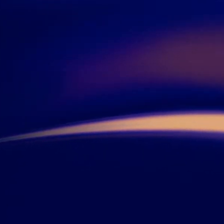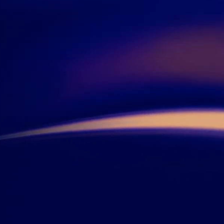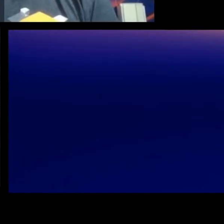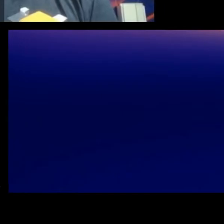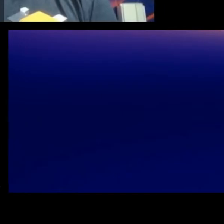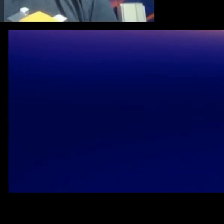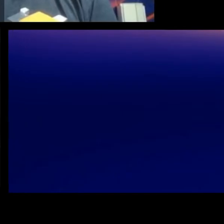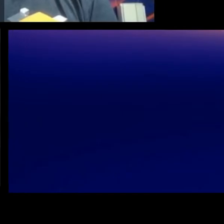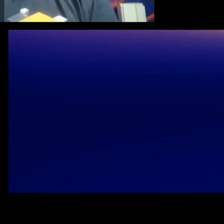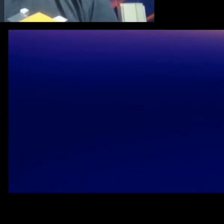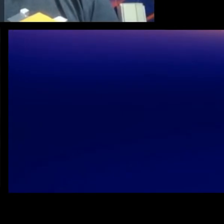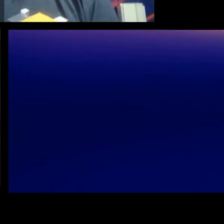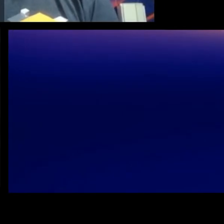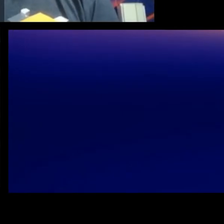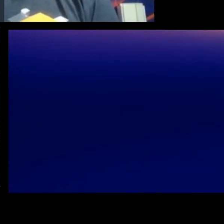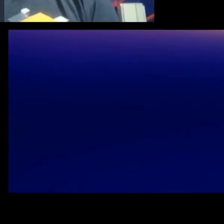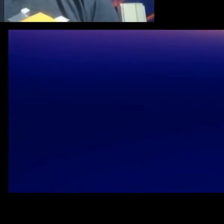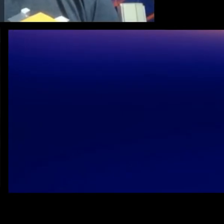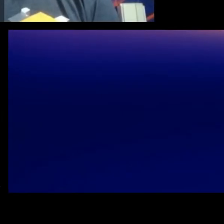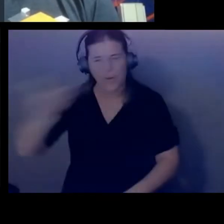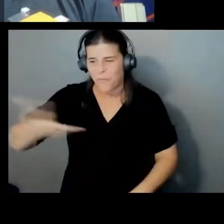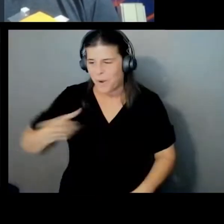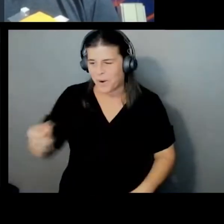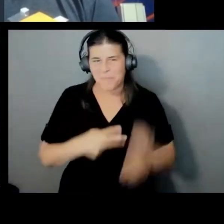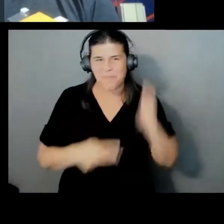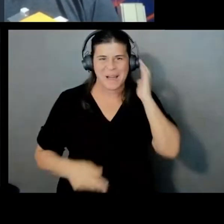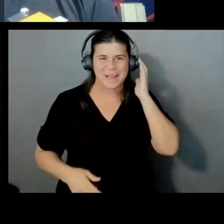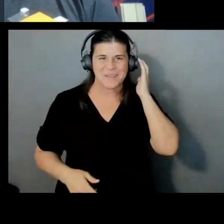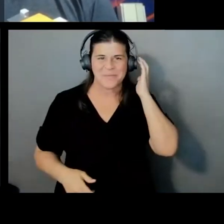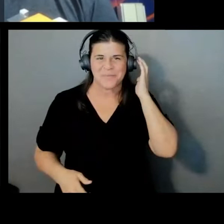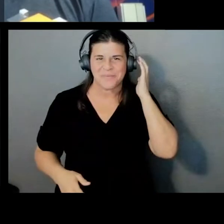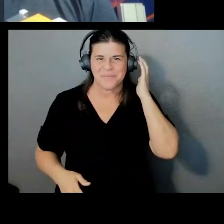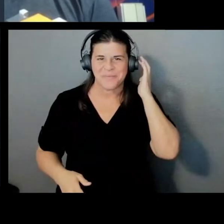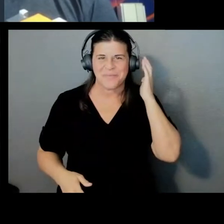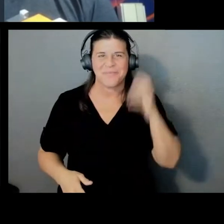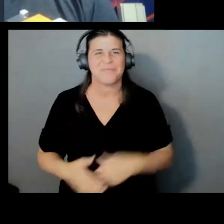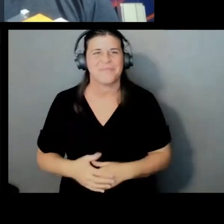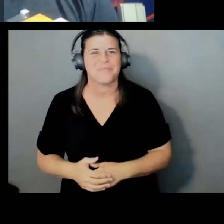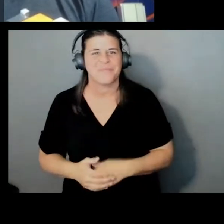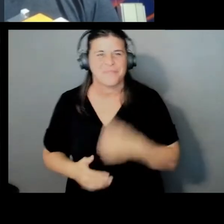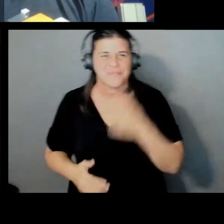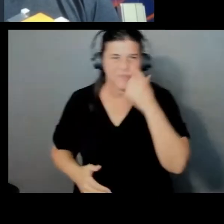Hello, and welcome back. (speech drowned out by dog barking) I'm AM Grobelny, solutions architect here at AWS.